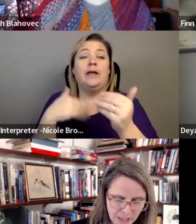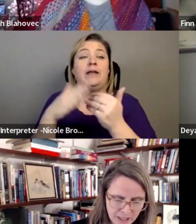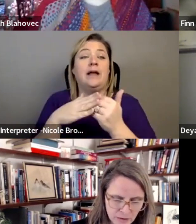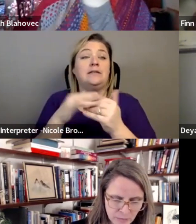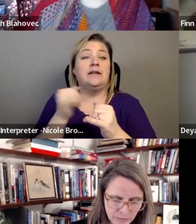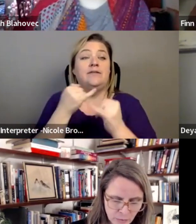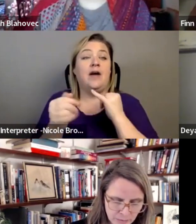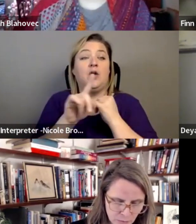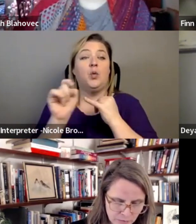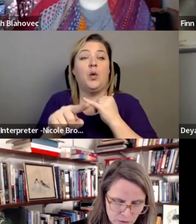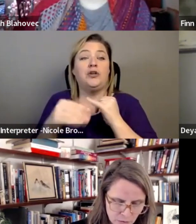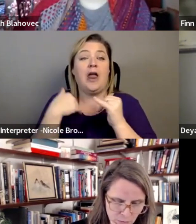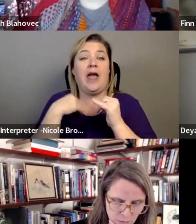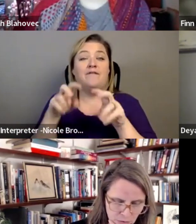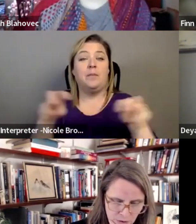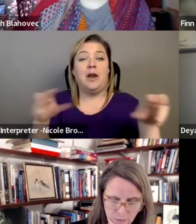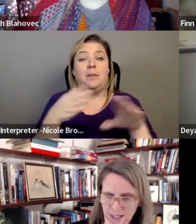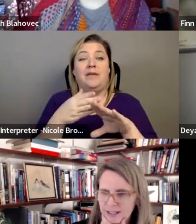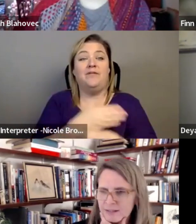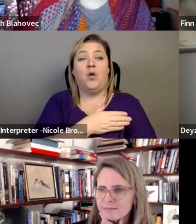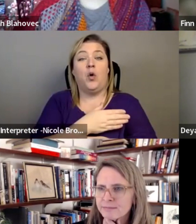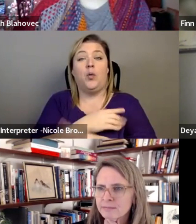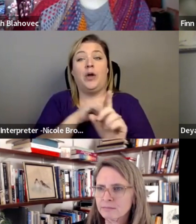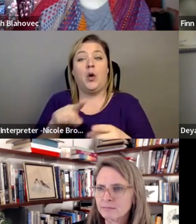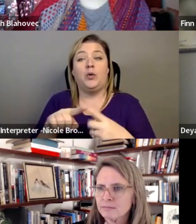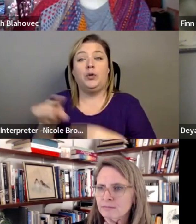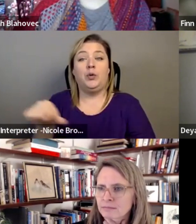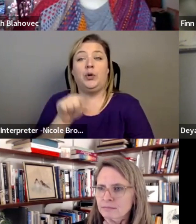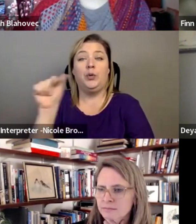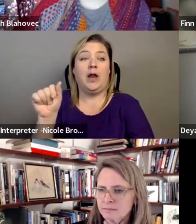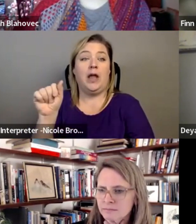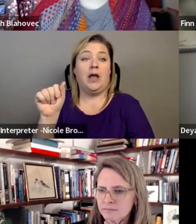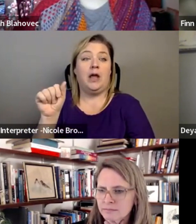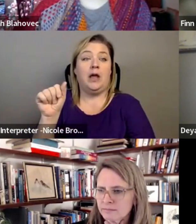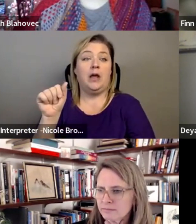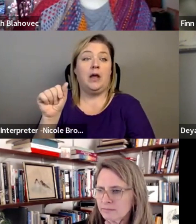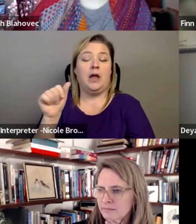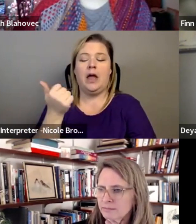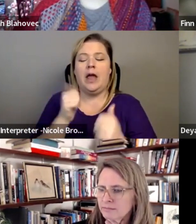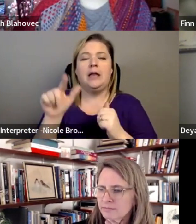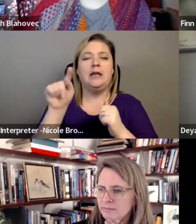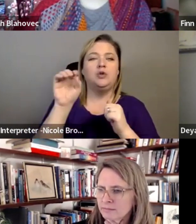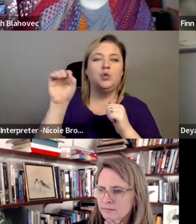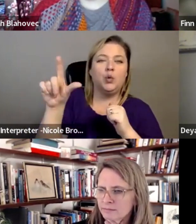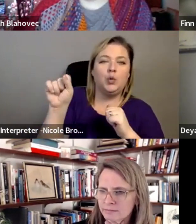the panel before we move to q&a. Nicole LeBlanc: Are there any tools or supports that you can